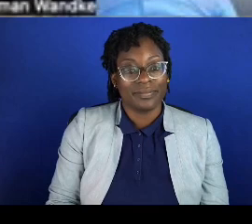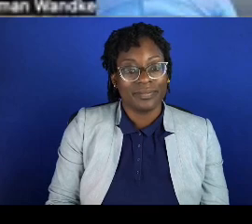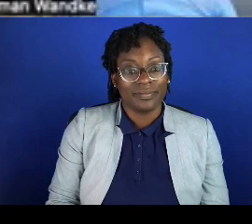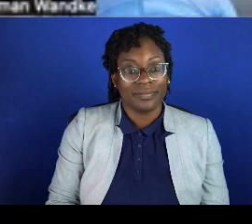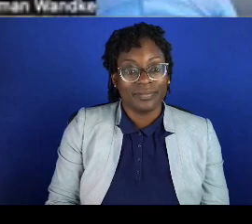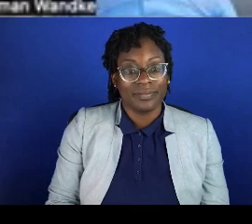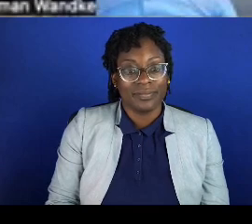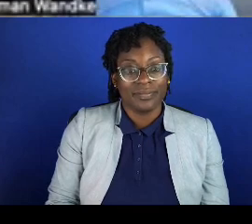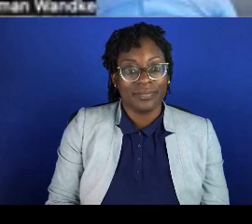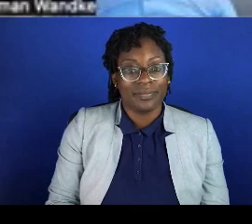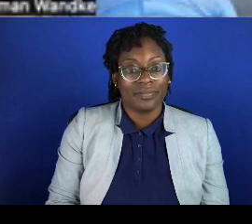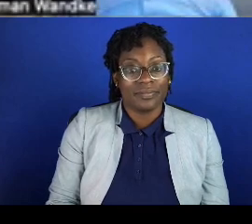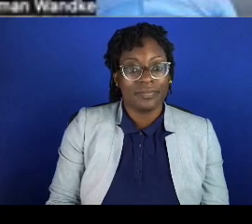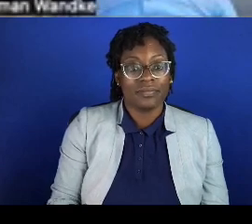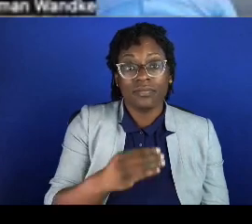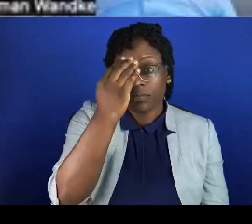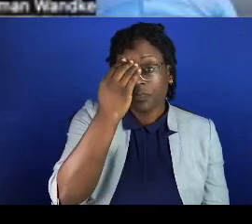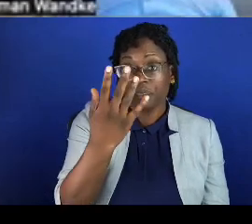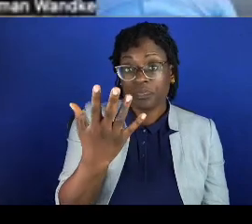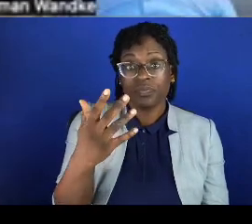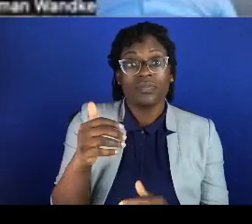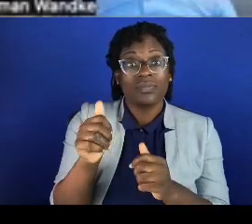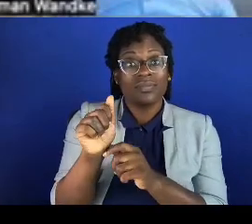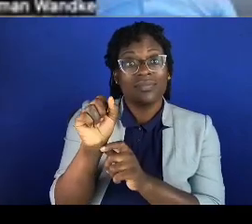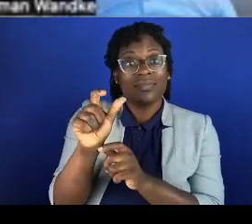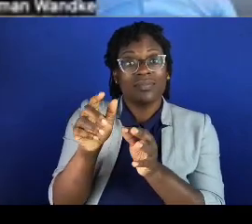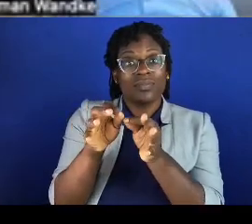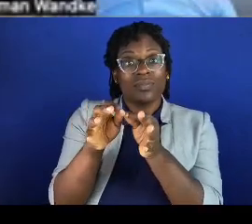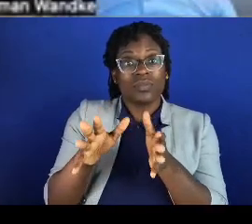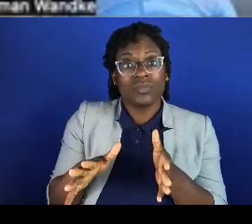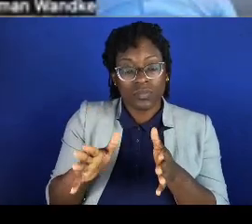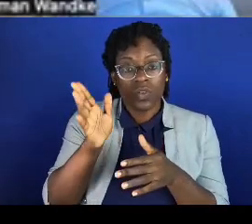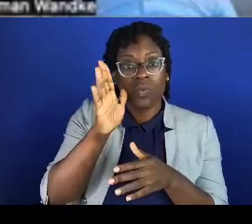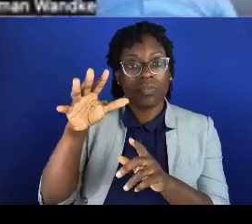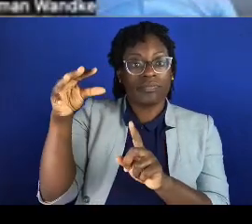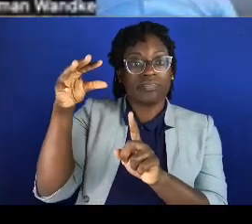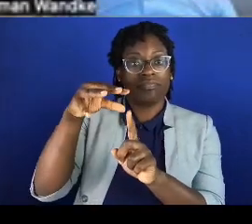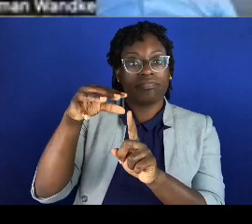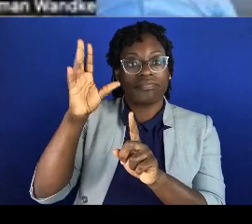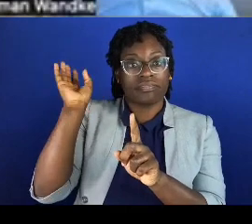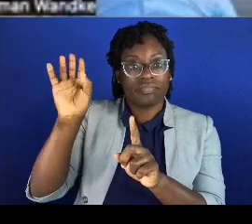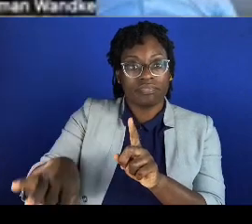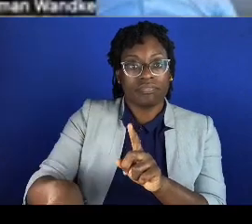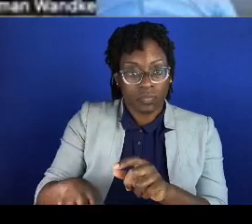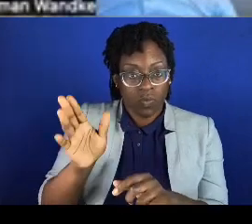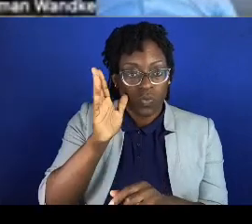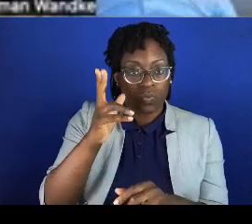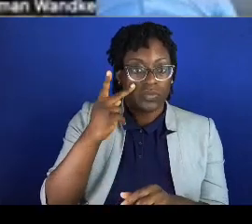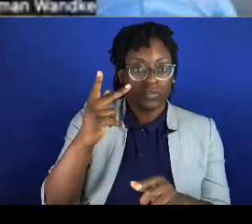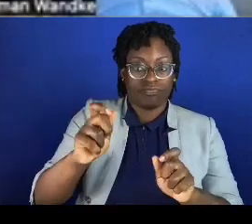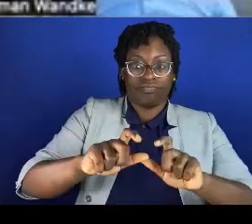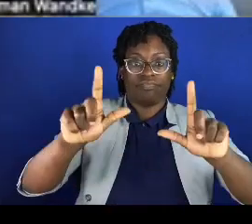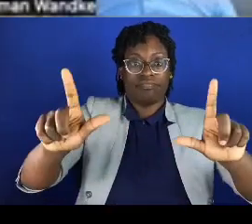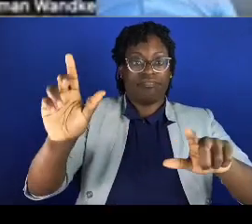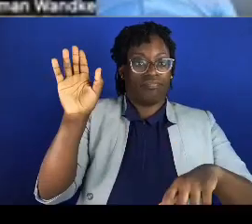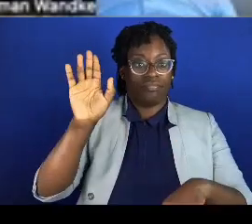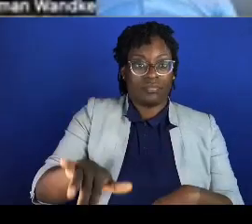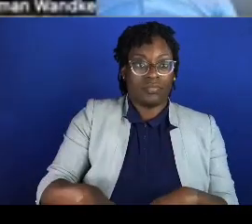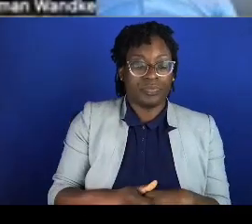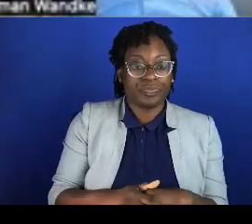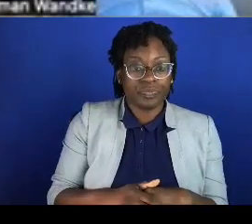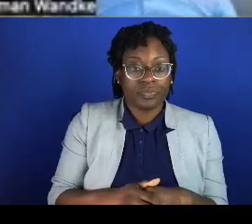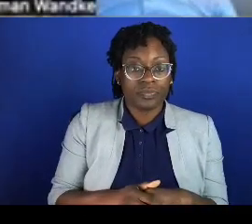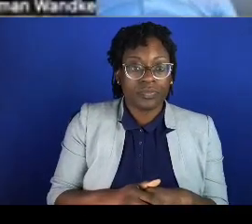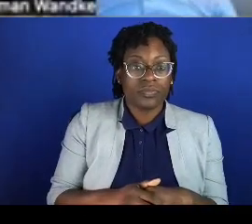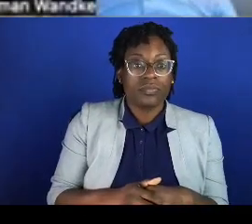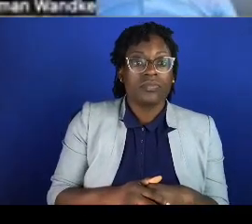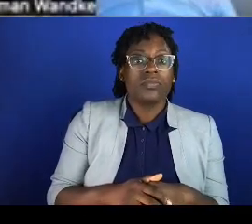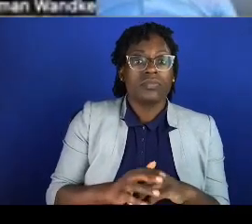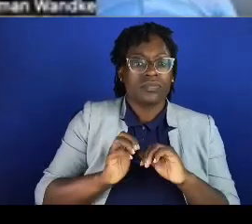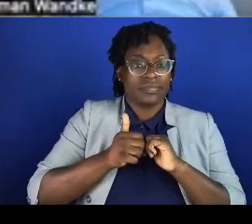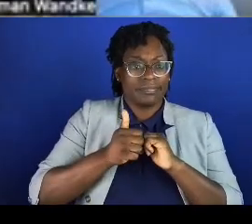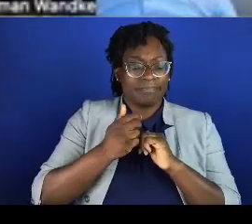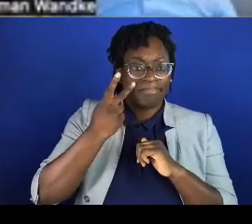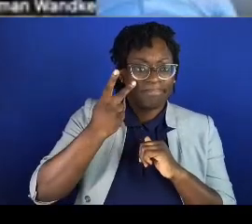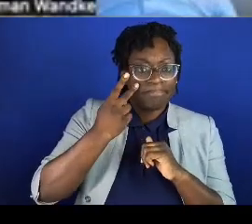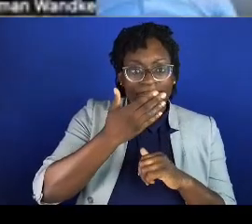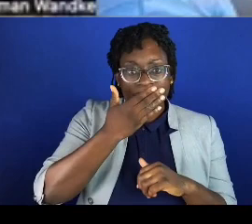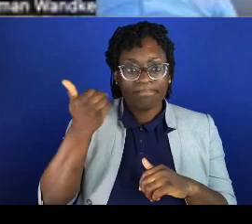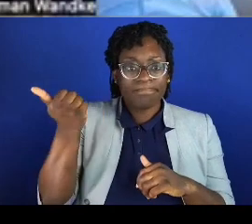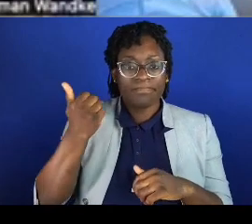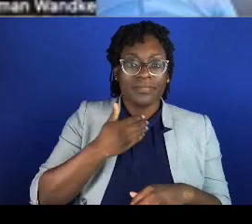The ASL Interpreter will have a spotlight throughout the presentation. For the best